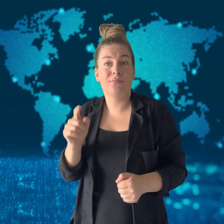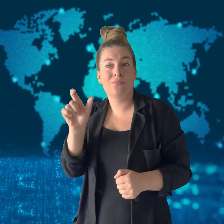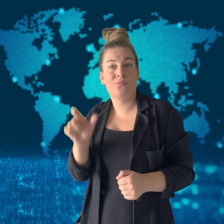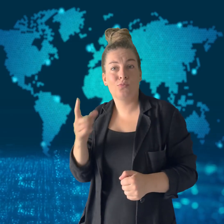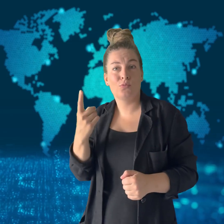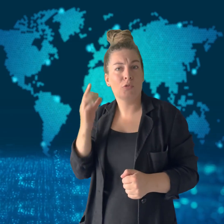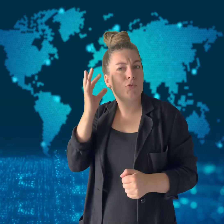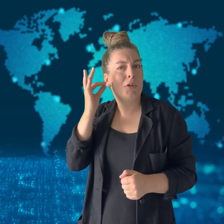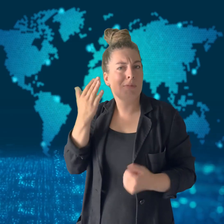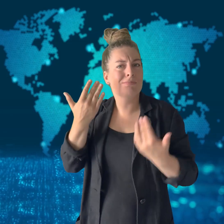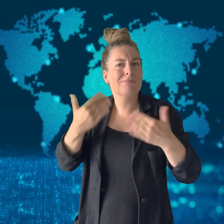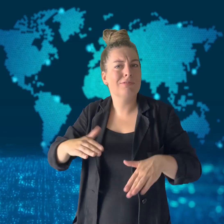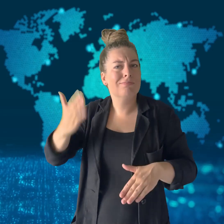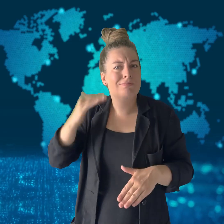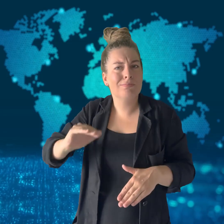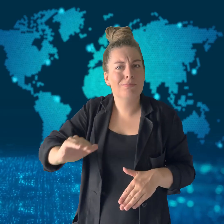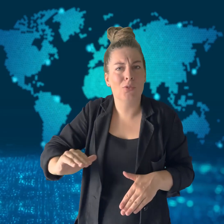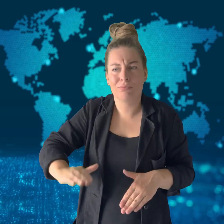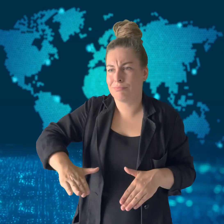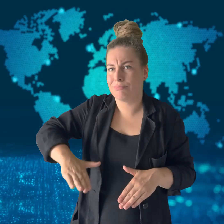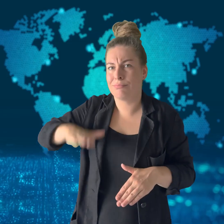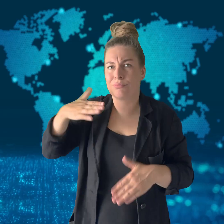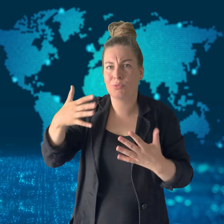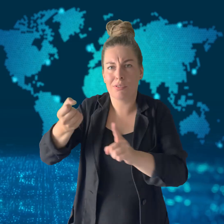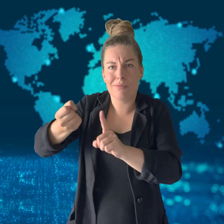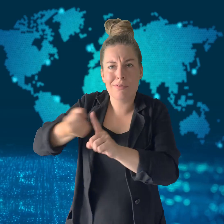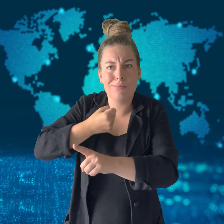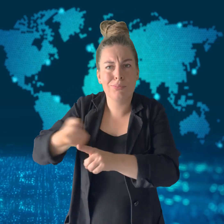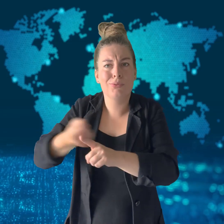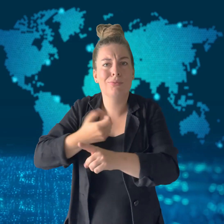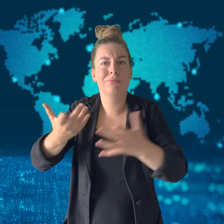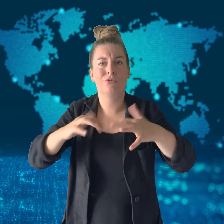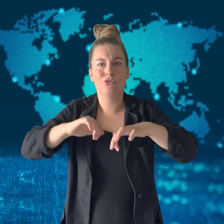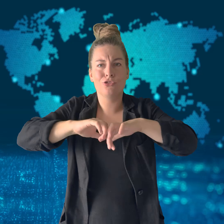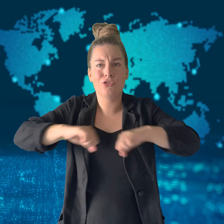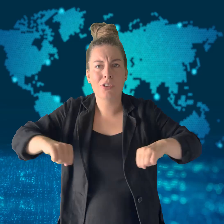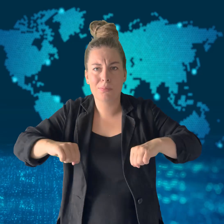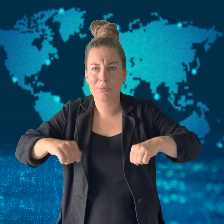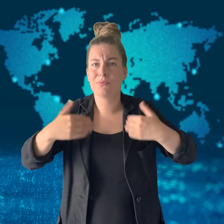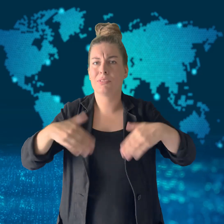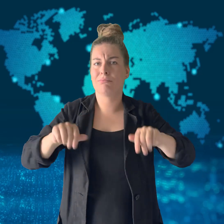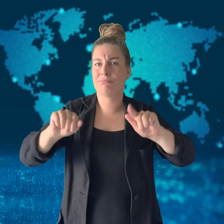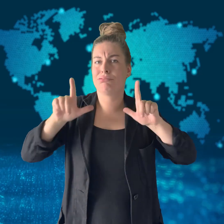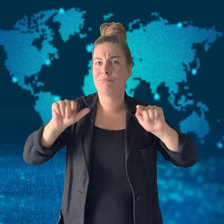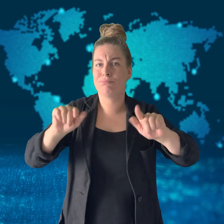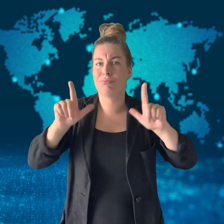She had overcome violence and abuse during her childhood